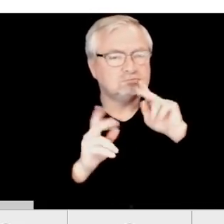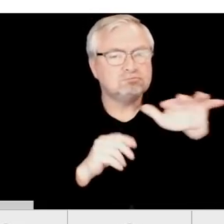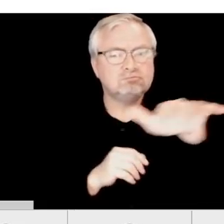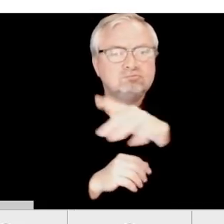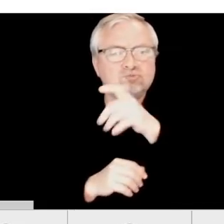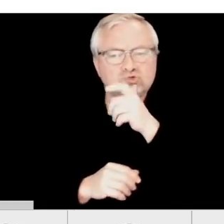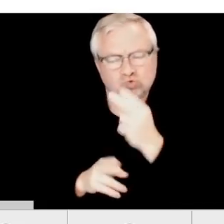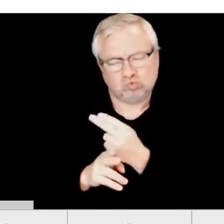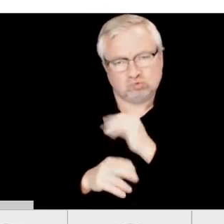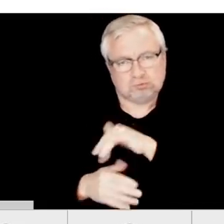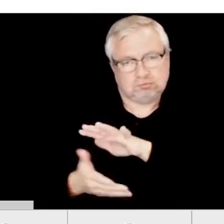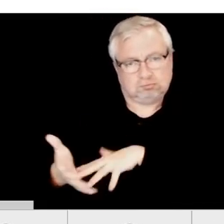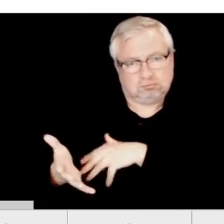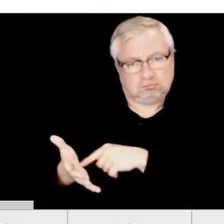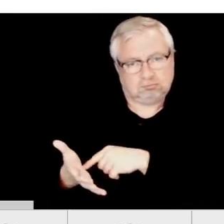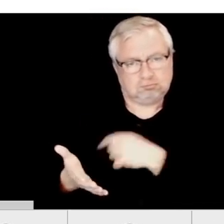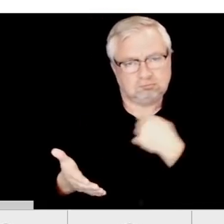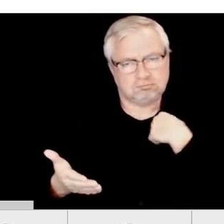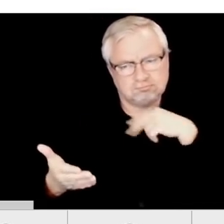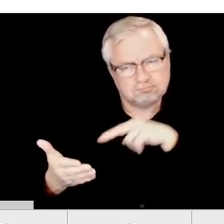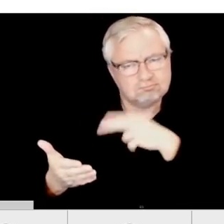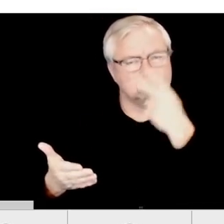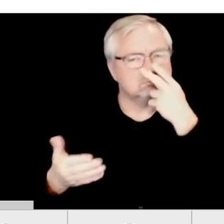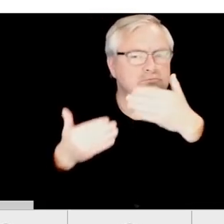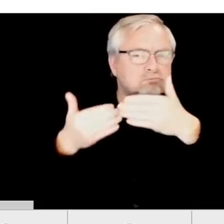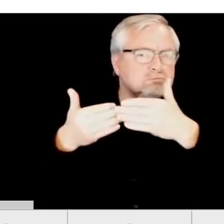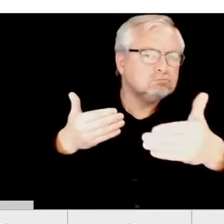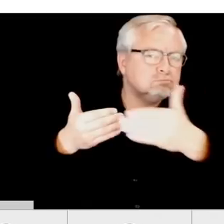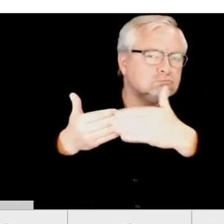about half of the cases in those studies.